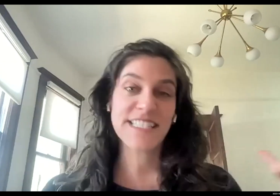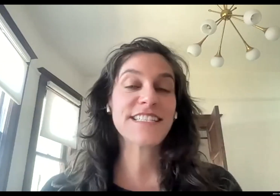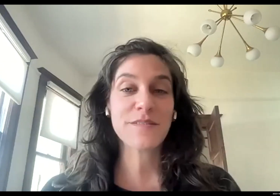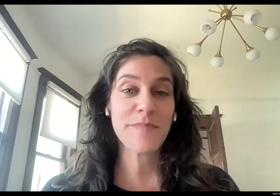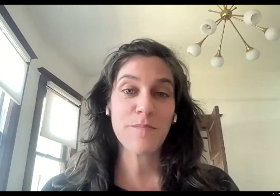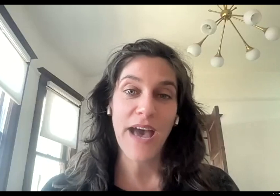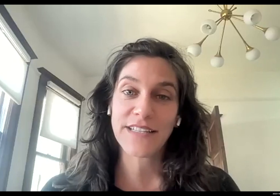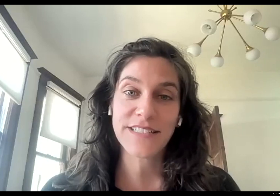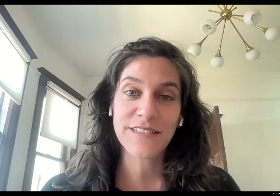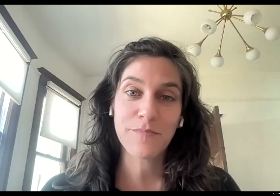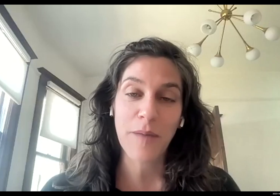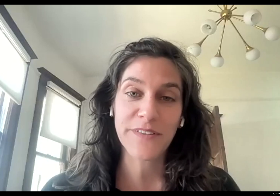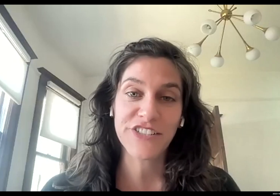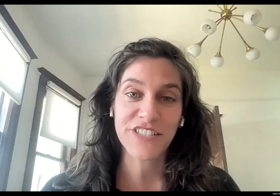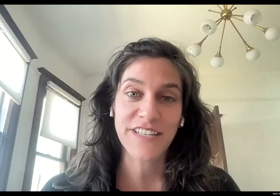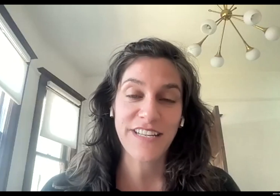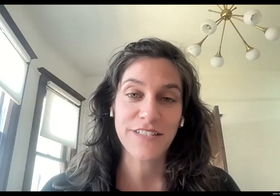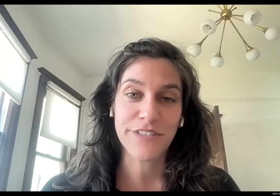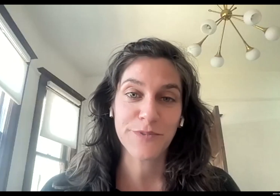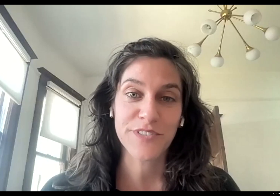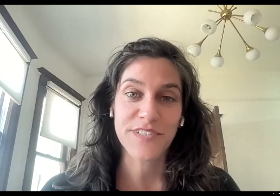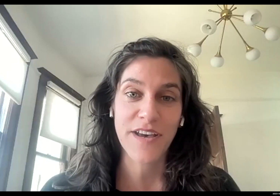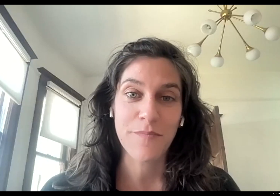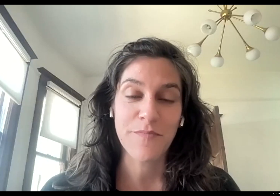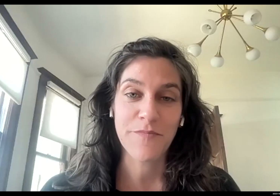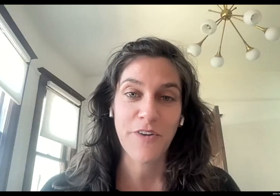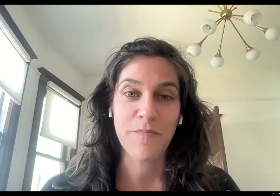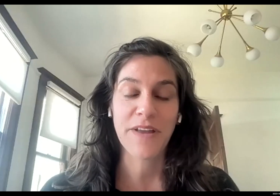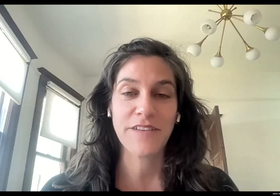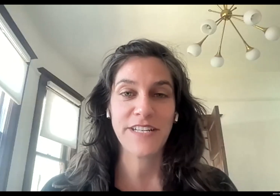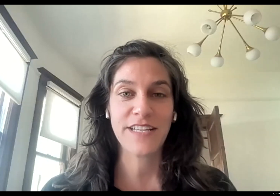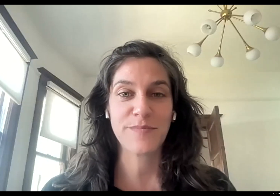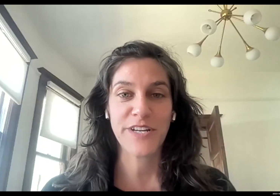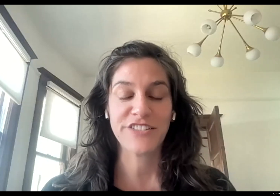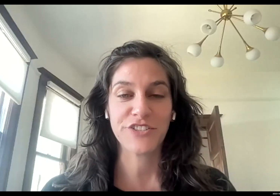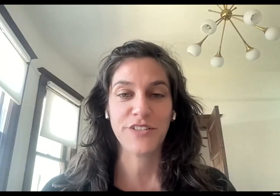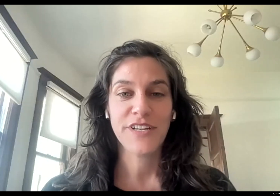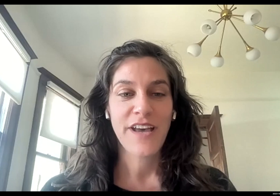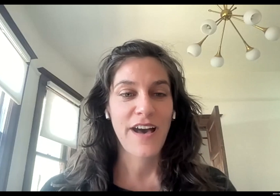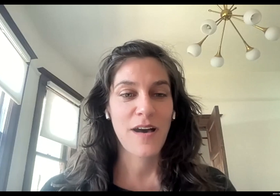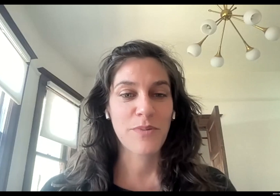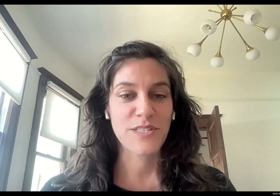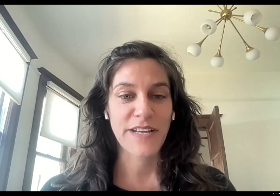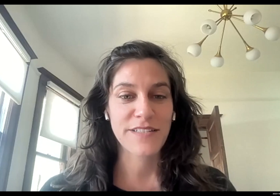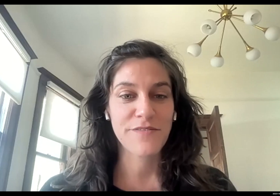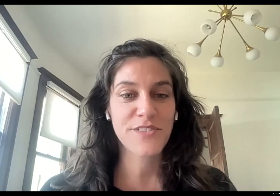kind of system impacted population and individuals from kind of an experiential perspective.